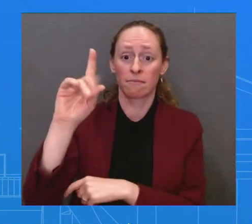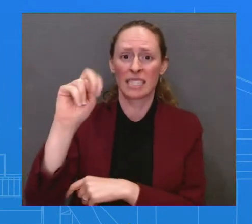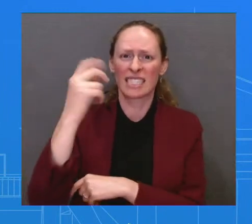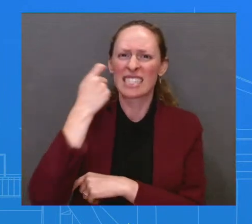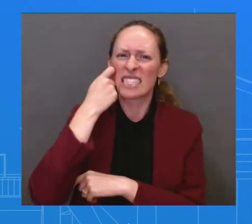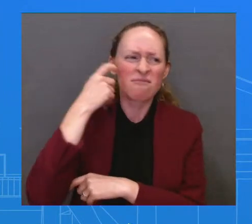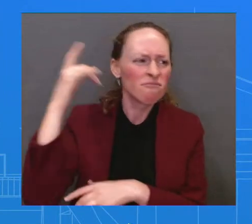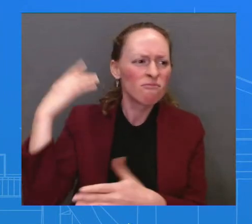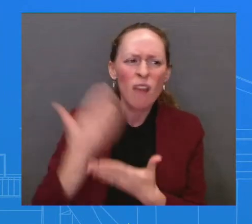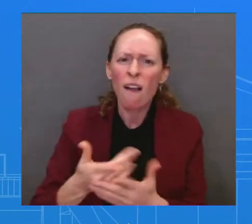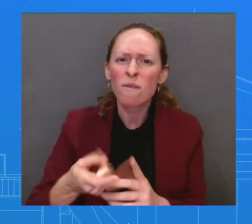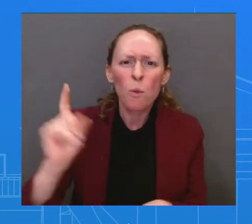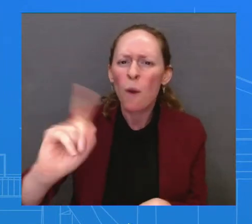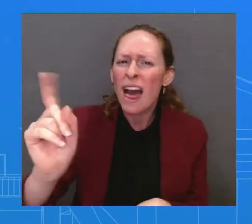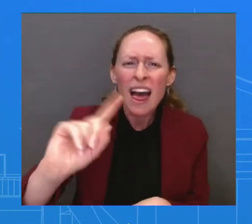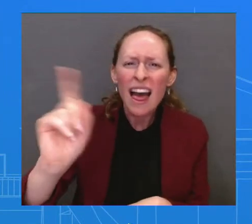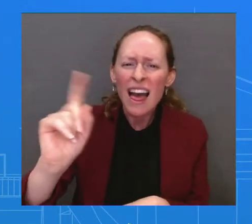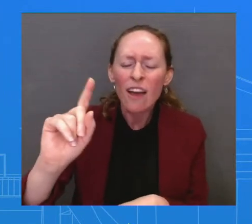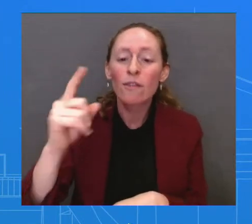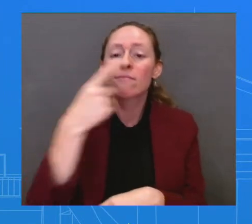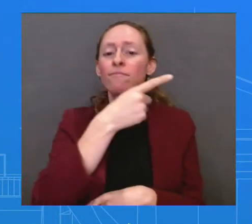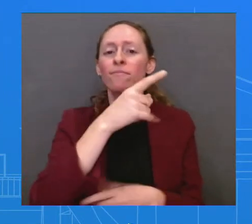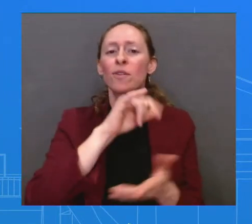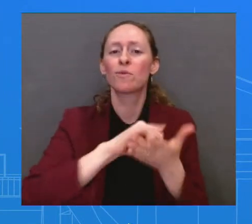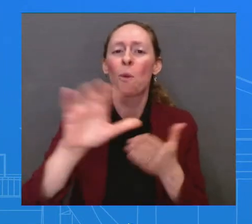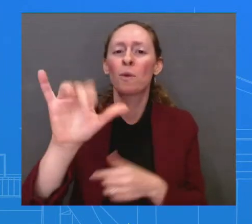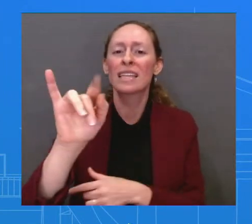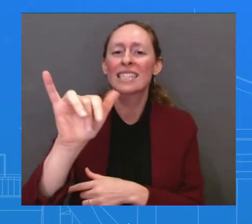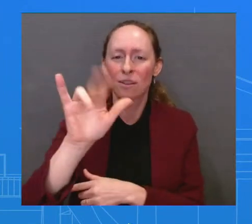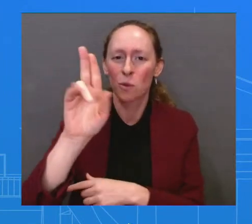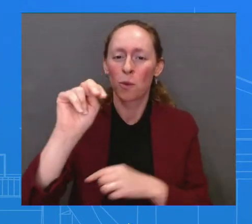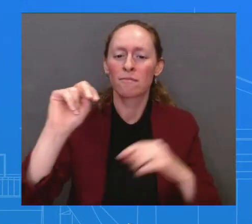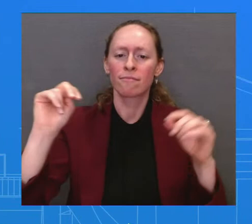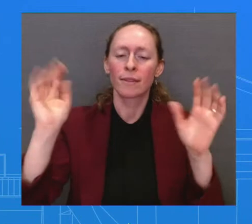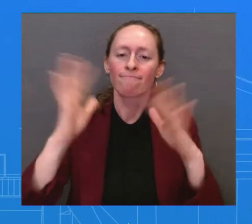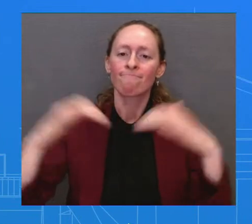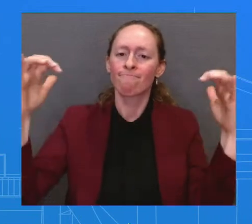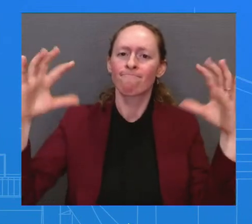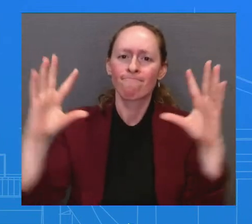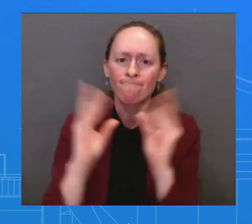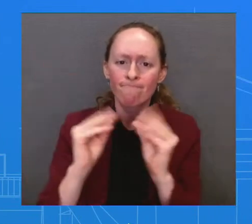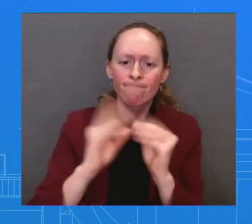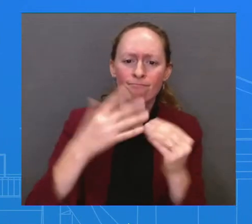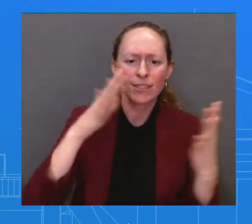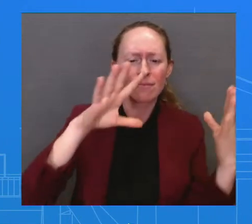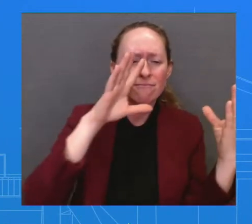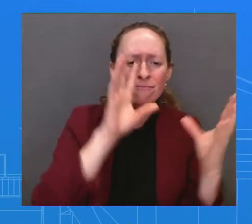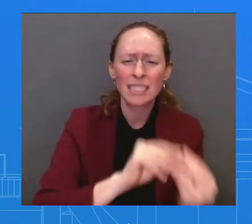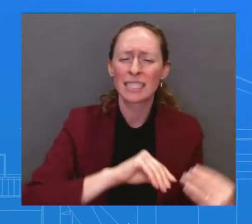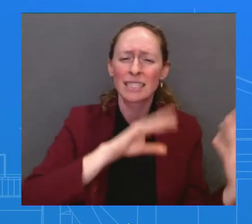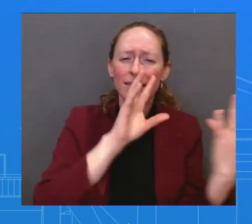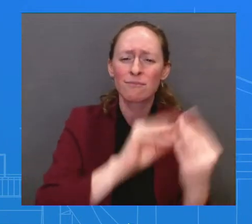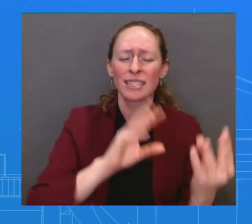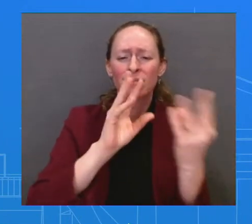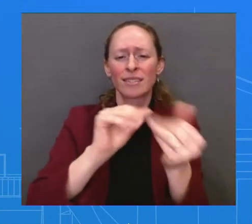He launched important initiatives, he engaged with heads of state from around the world, and he laid out a substantive agenda for effective American leadership